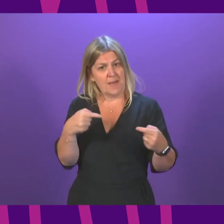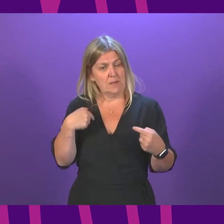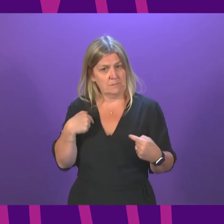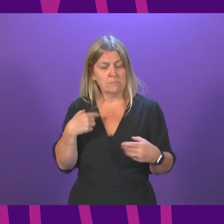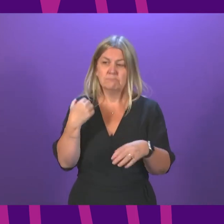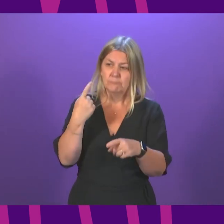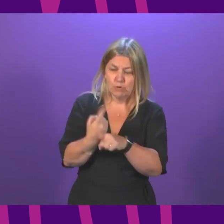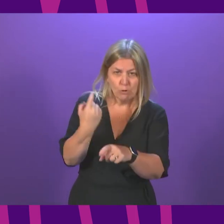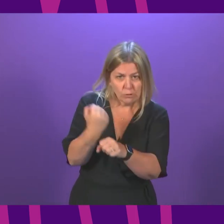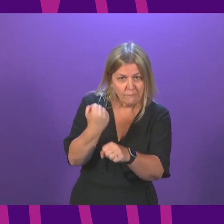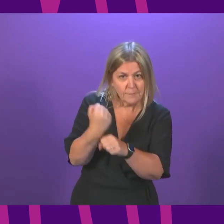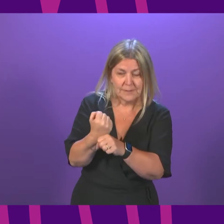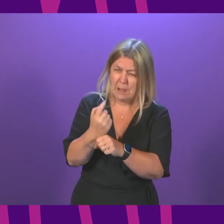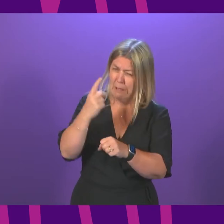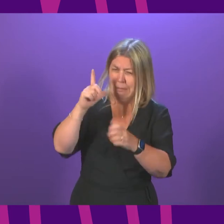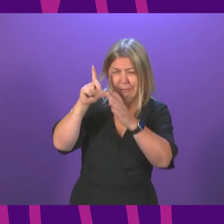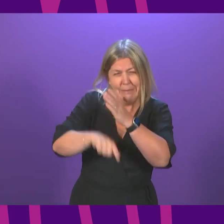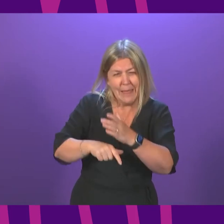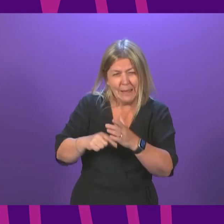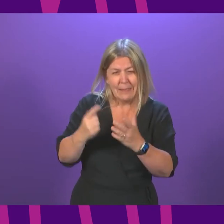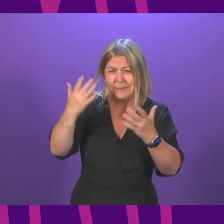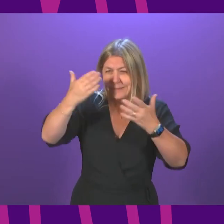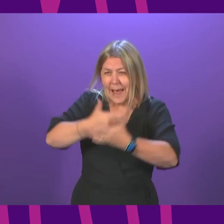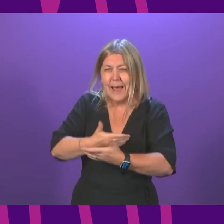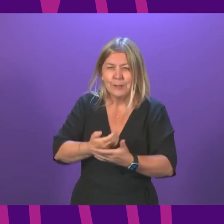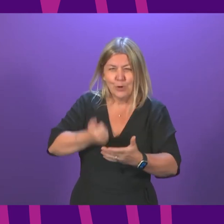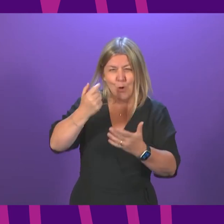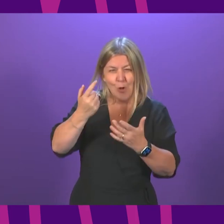They went on late into the night and the early hours of the morning, but I should point out